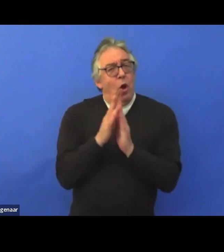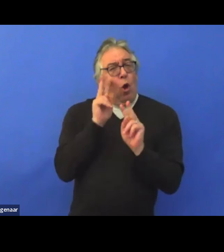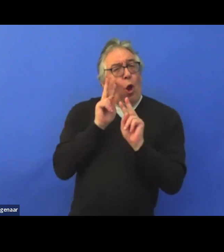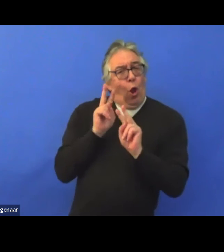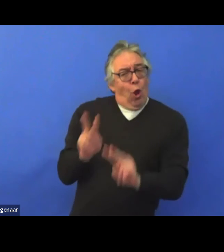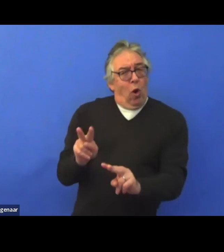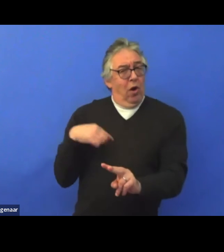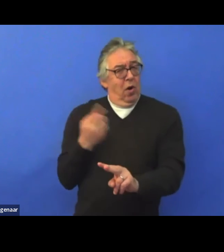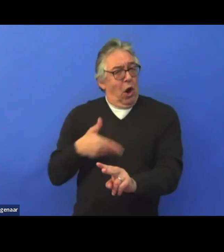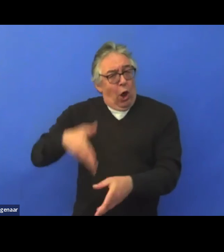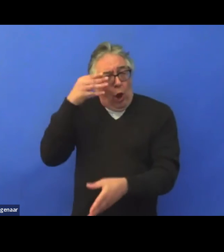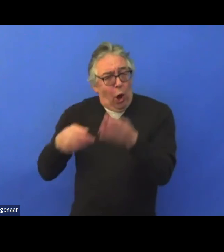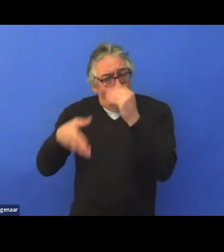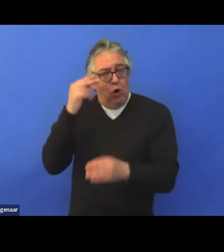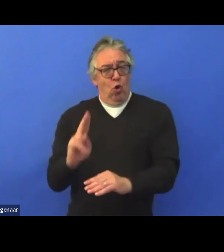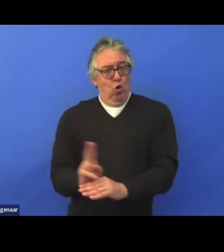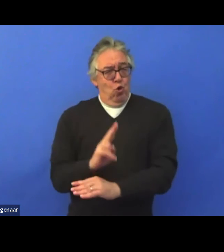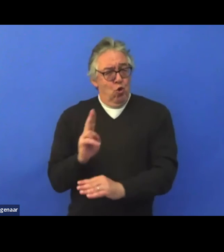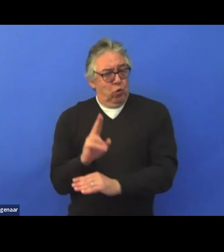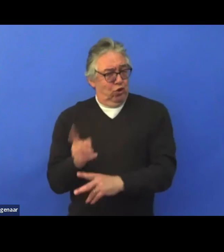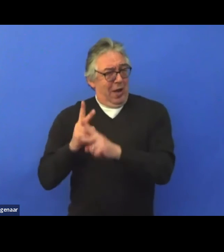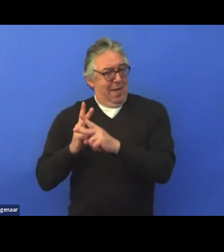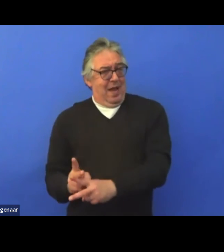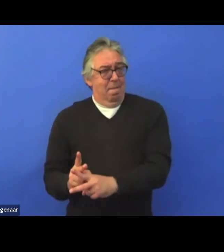and engage in discussions and keep with what was learned,